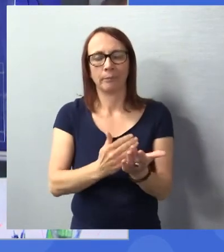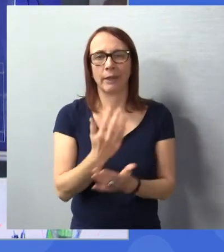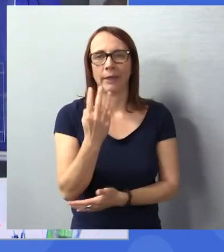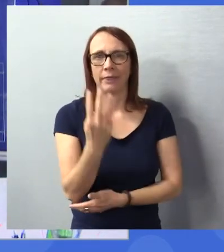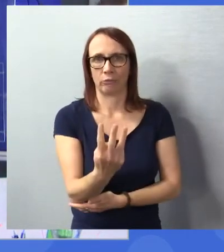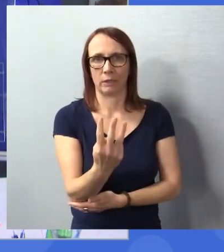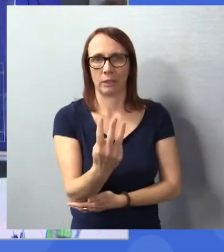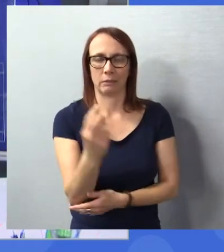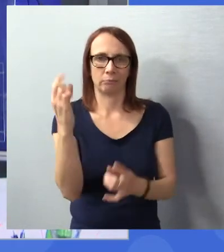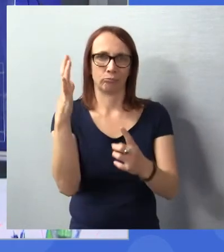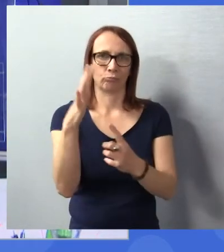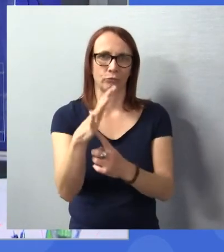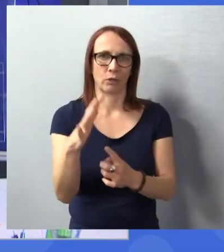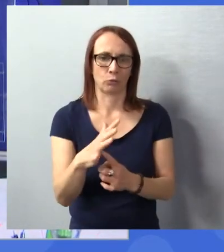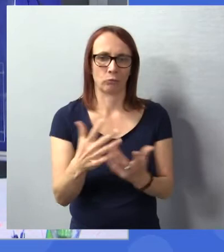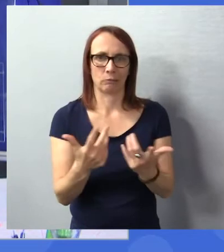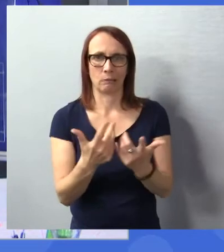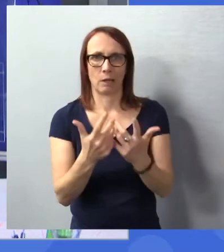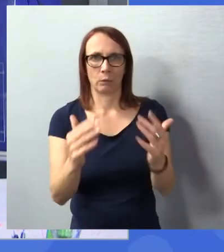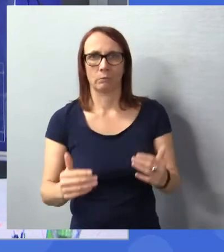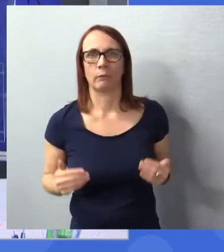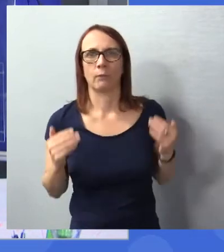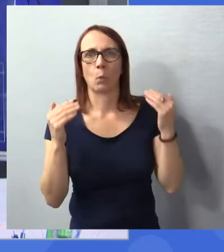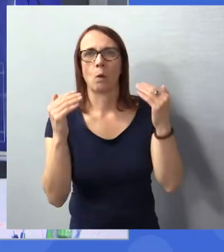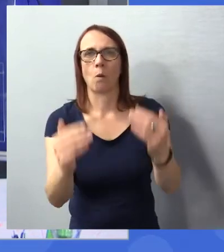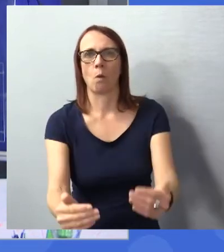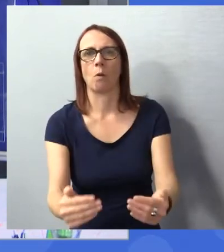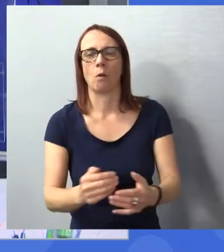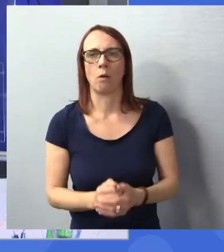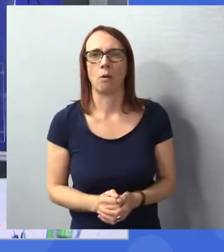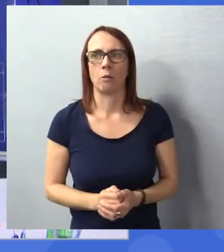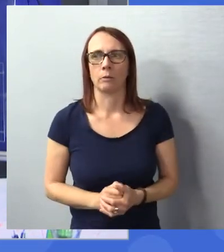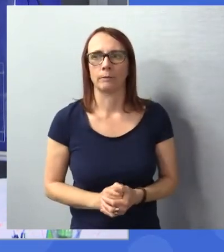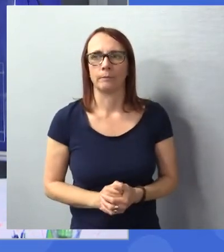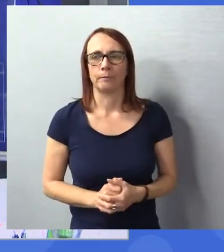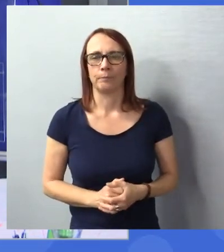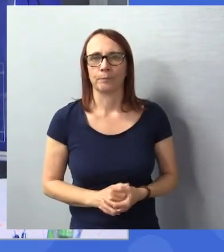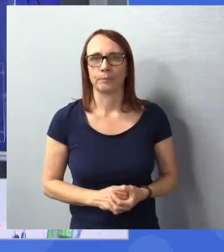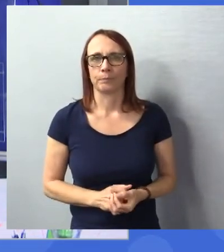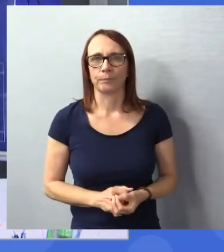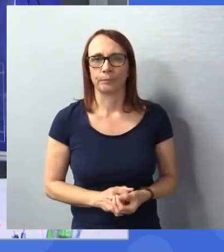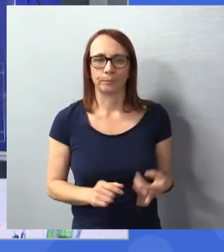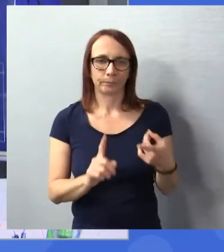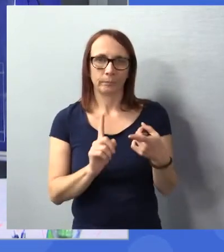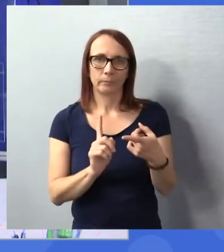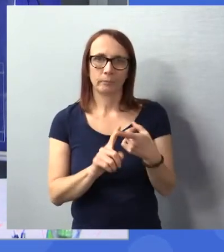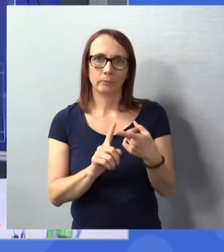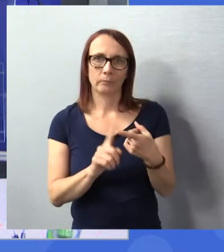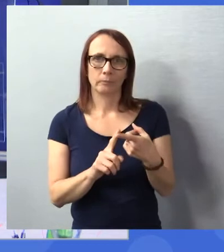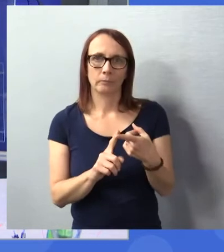three things we think would help move things forward even though we had quite a lot of consensus ourselves the first one was we wanted to have the same